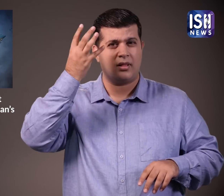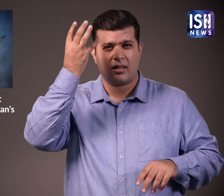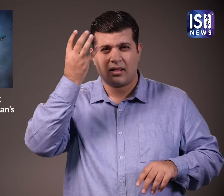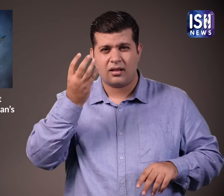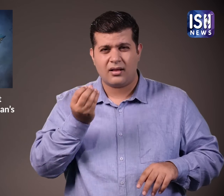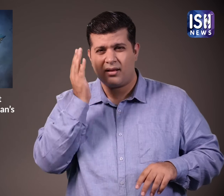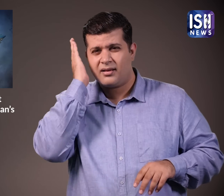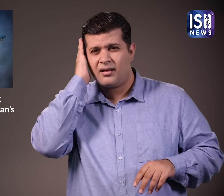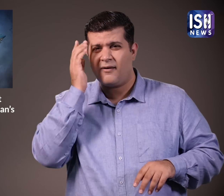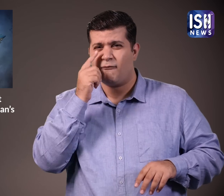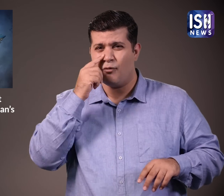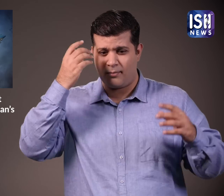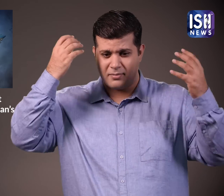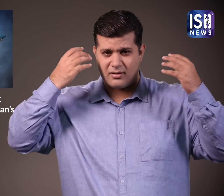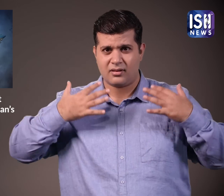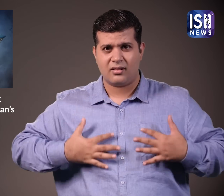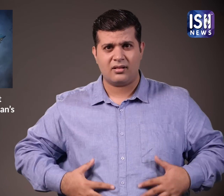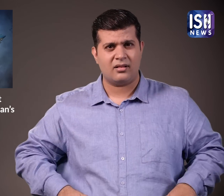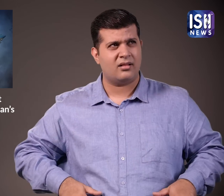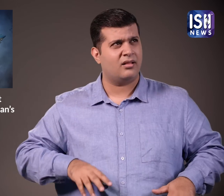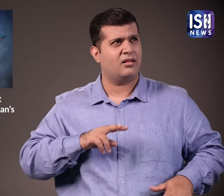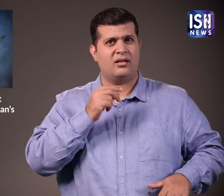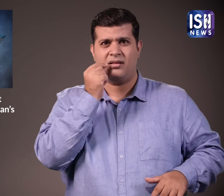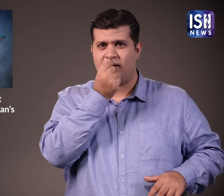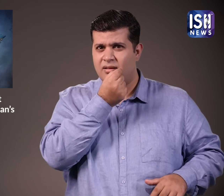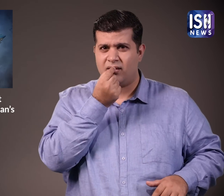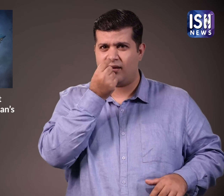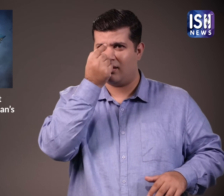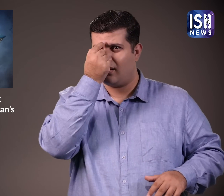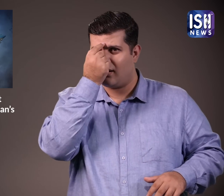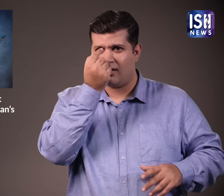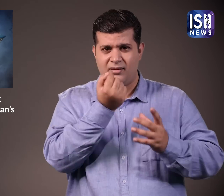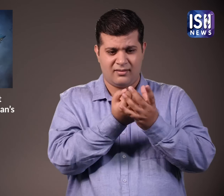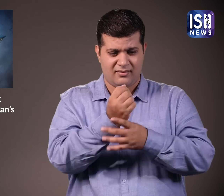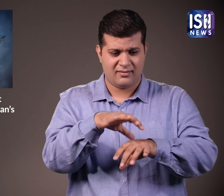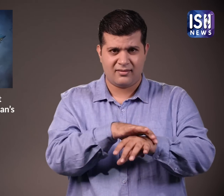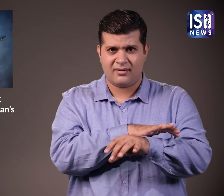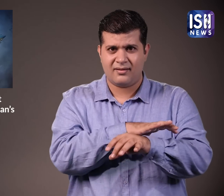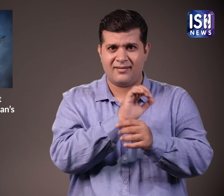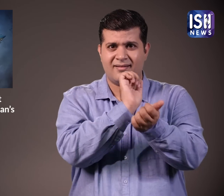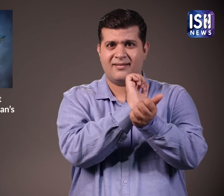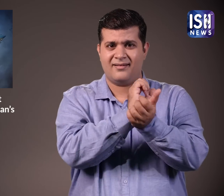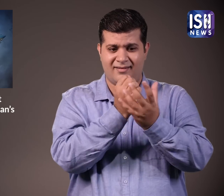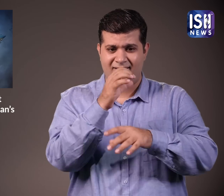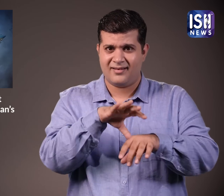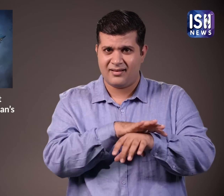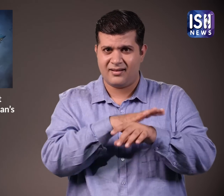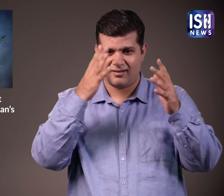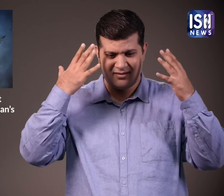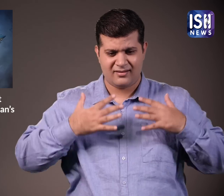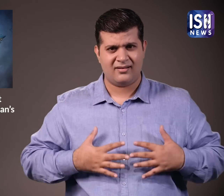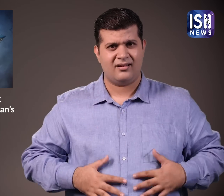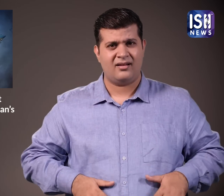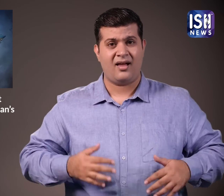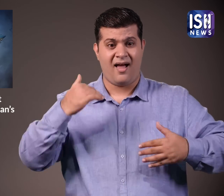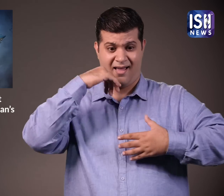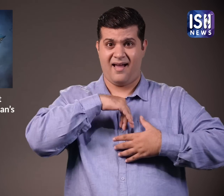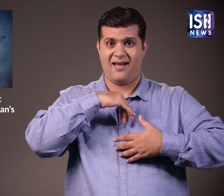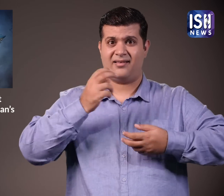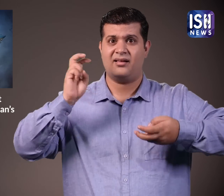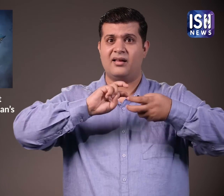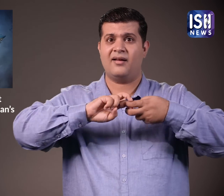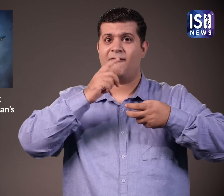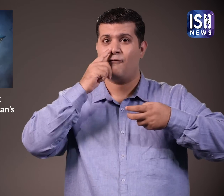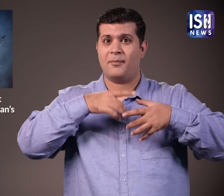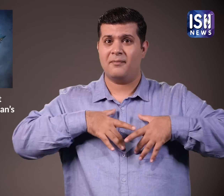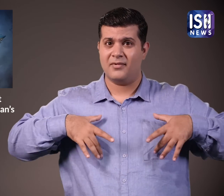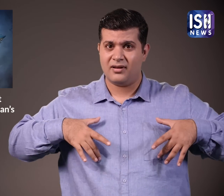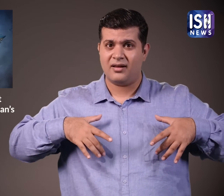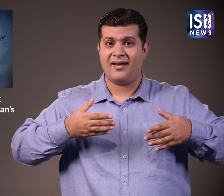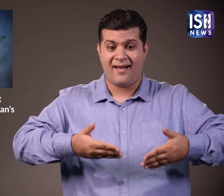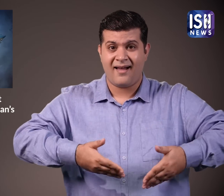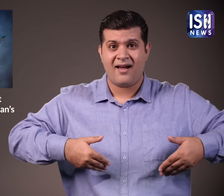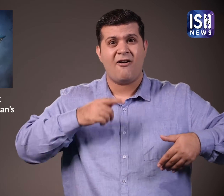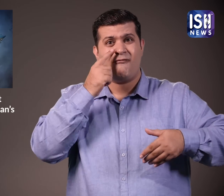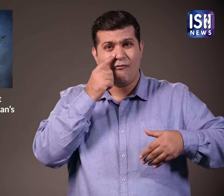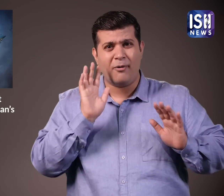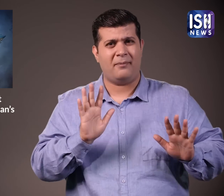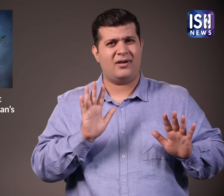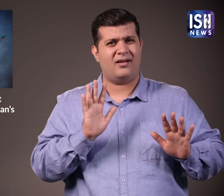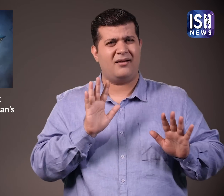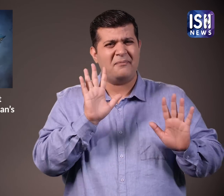He was found hanging in a maxi dress, with lipstick, a bindi, bangles, and wearing a bra and panties.